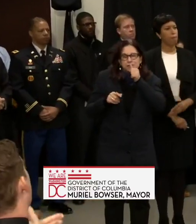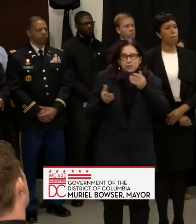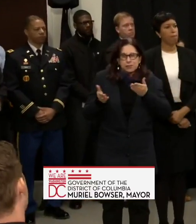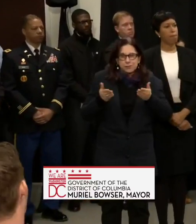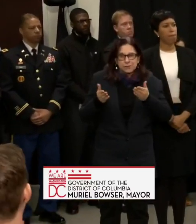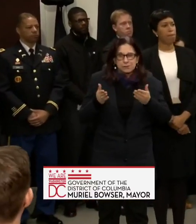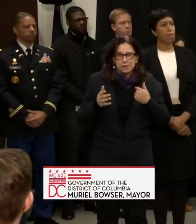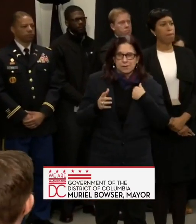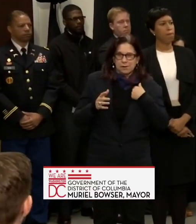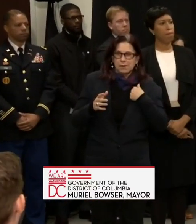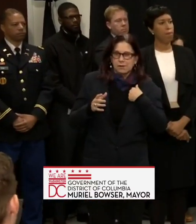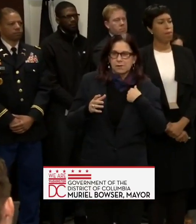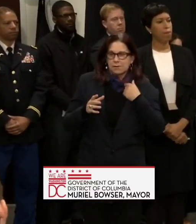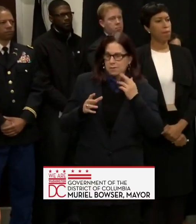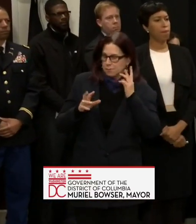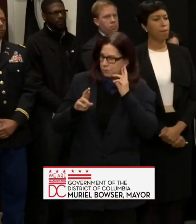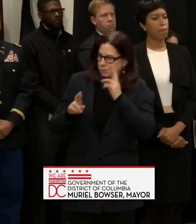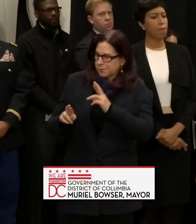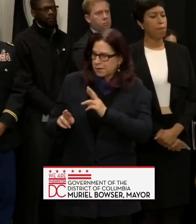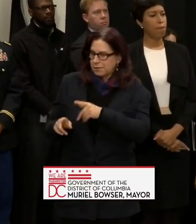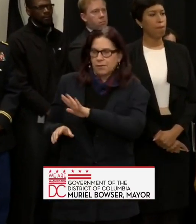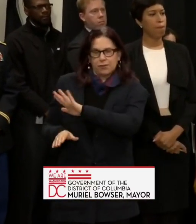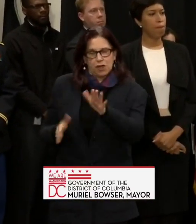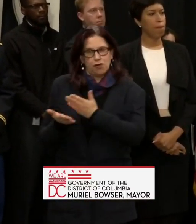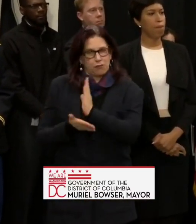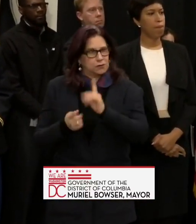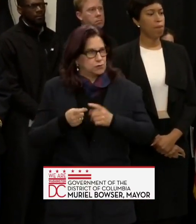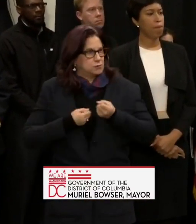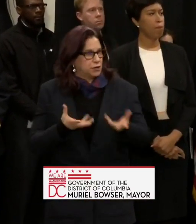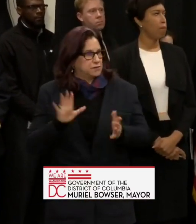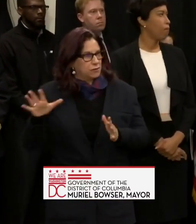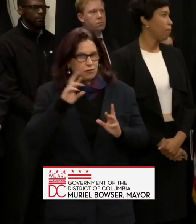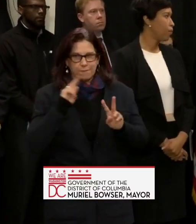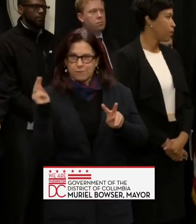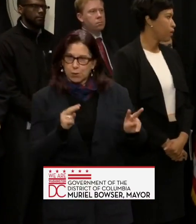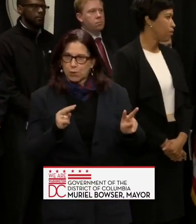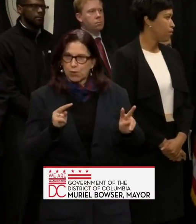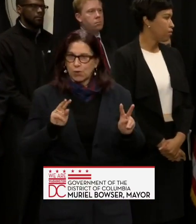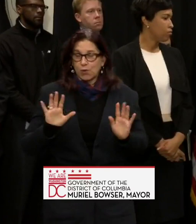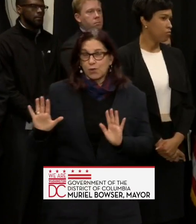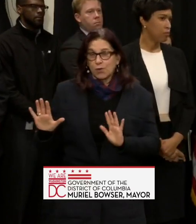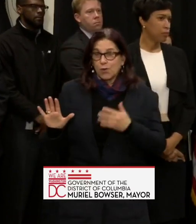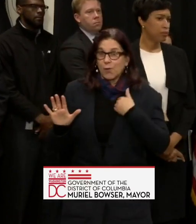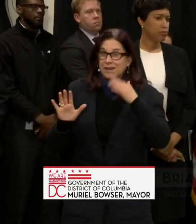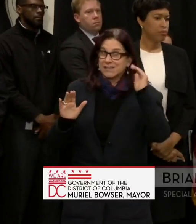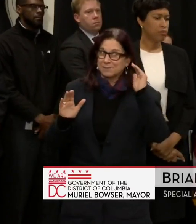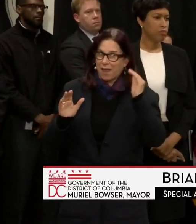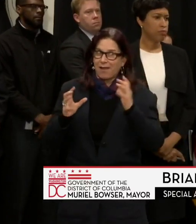THEIR VIEWS BUT WE EXPECT THAT A LOT OF FOLKS ARE GOING TO COME DOWN TO WASHINGTON, D.C. OVER THE COURSE OF THE INAUGURATION